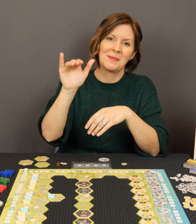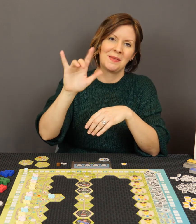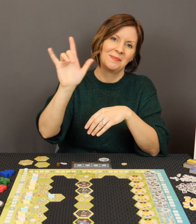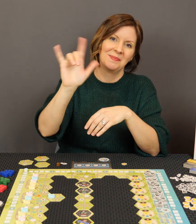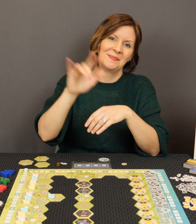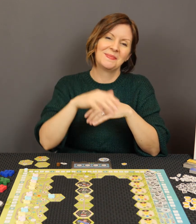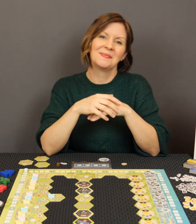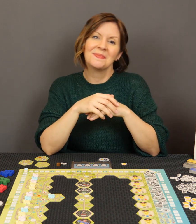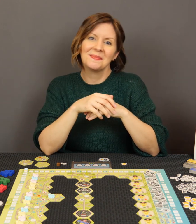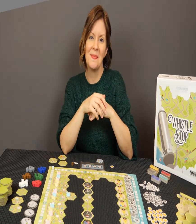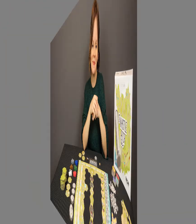Bye bye!